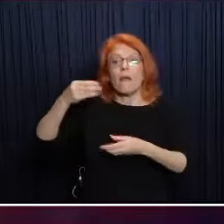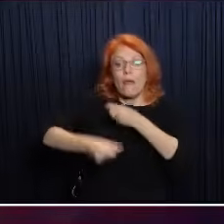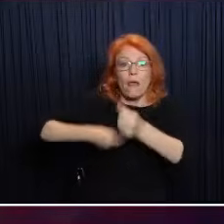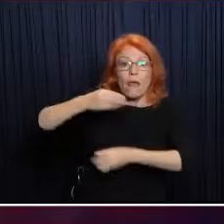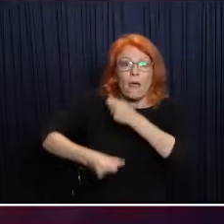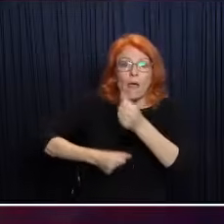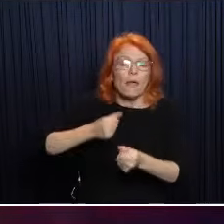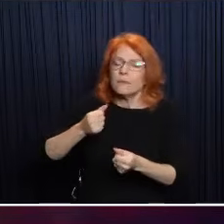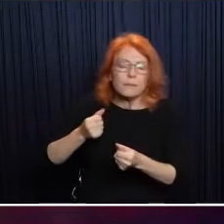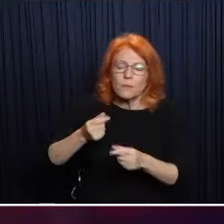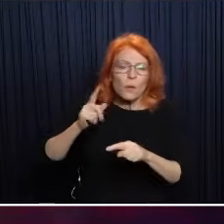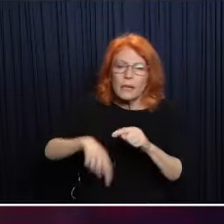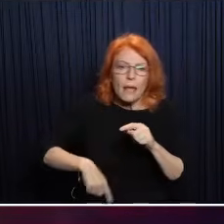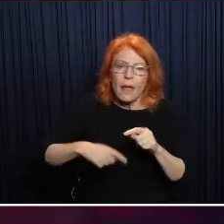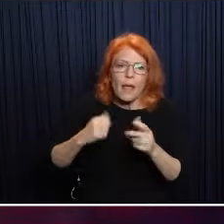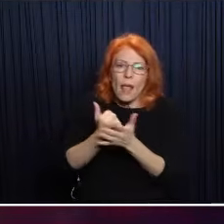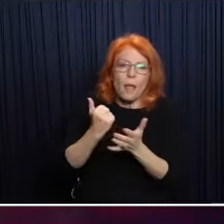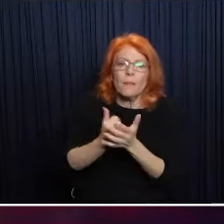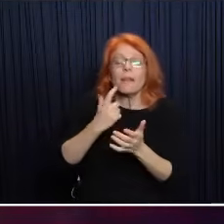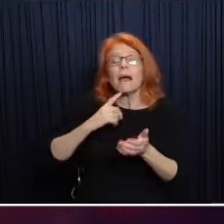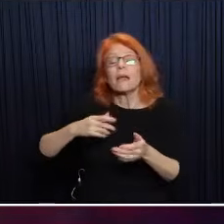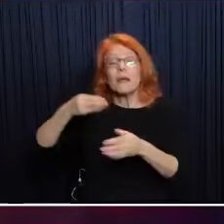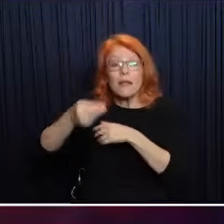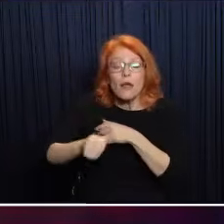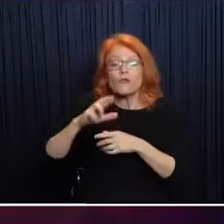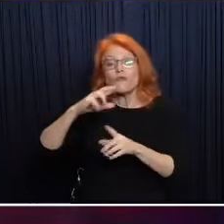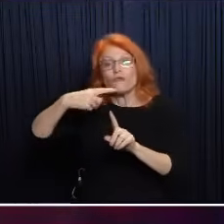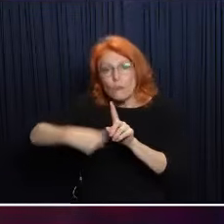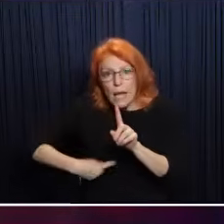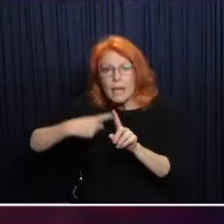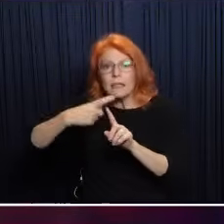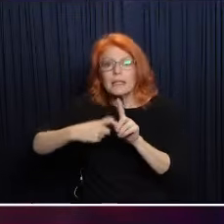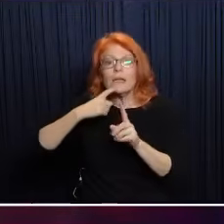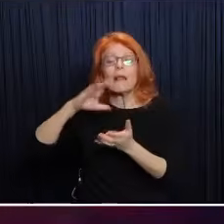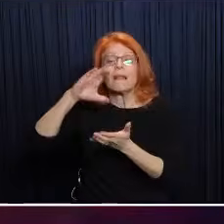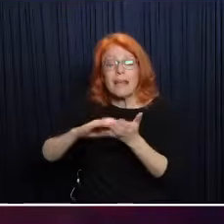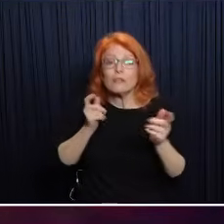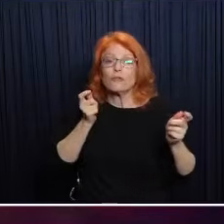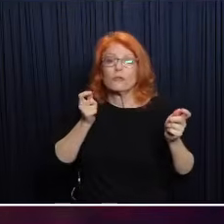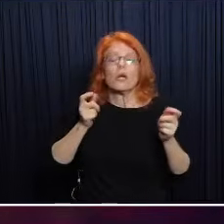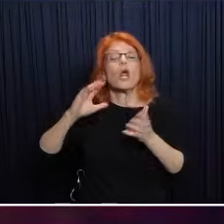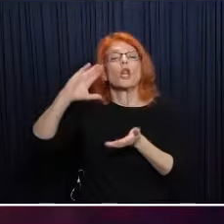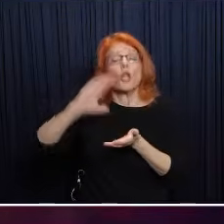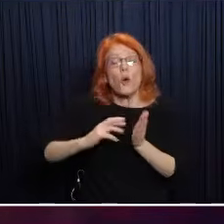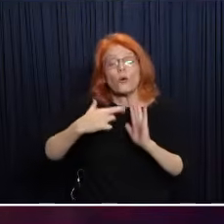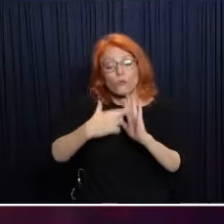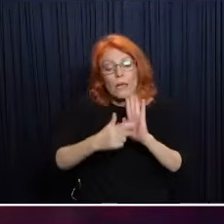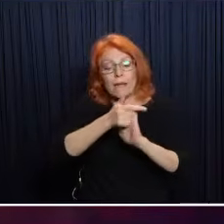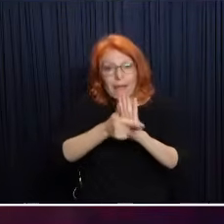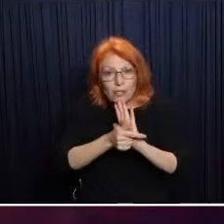MONEY AT THE DEMAND SIDE. WE CAN'T SUBSIDIZE OUR WAY OUT OF THIS, MEANING SUBSIDIZING